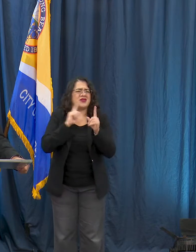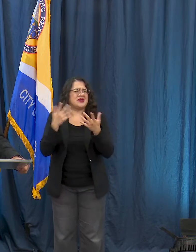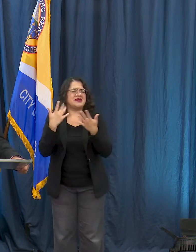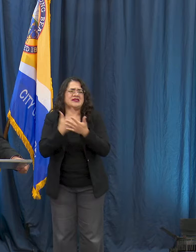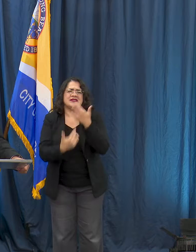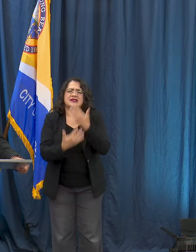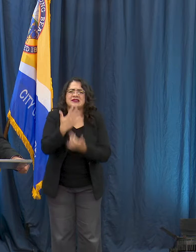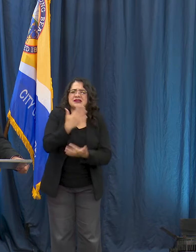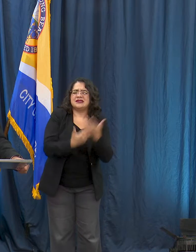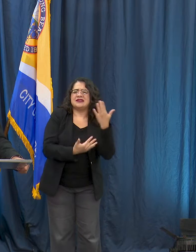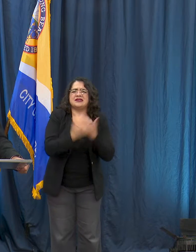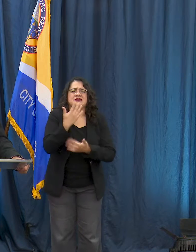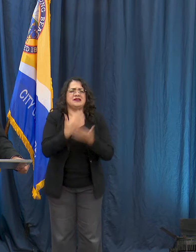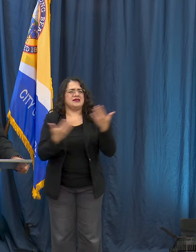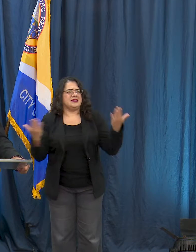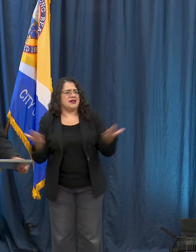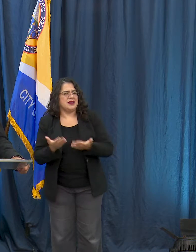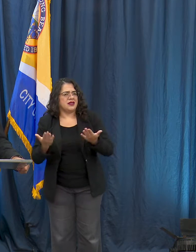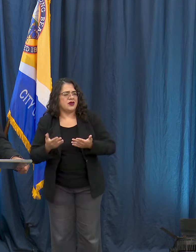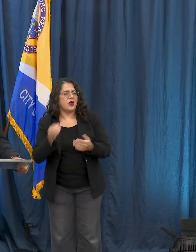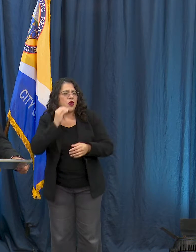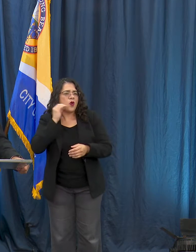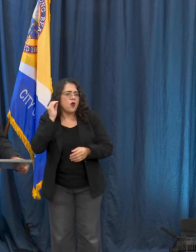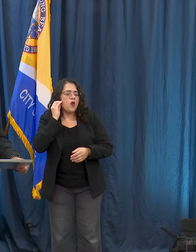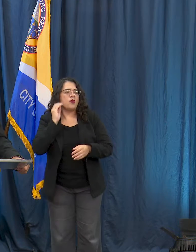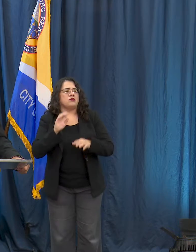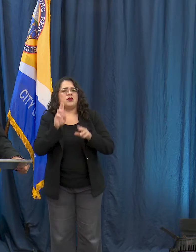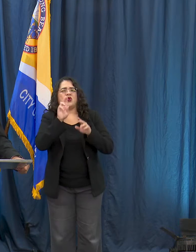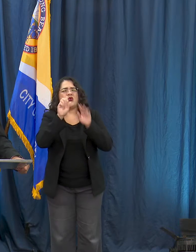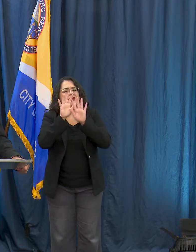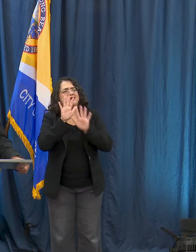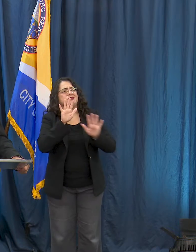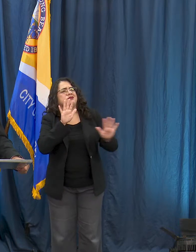and across the country. I was very fortunate to spend